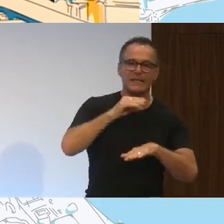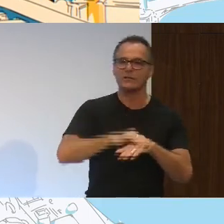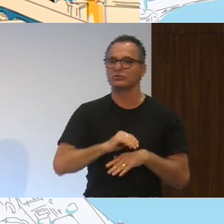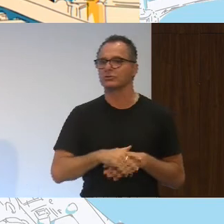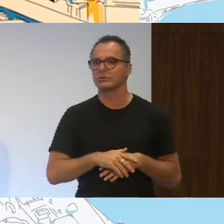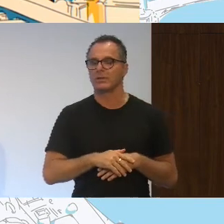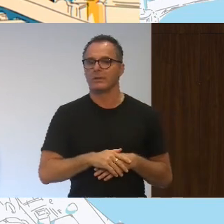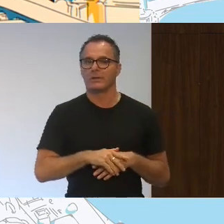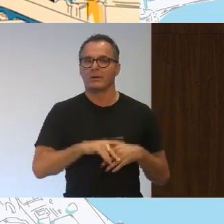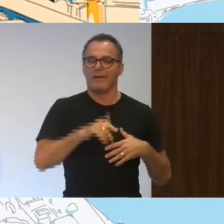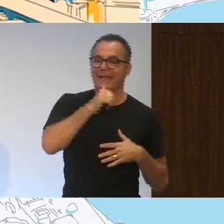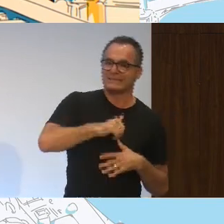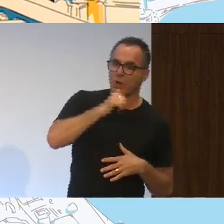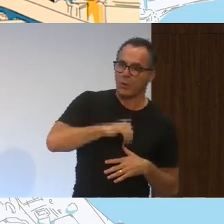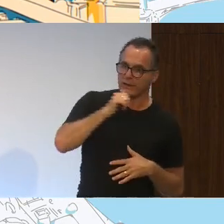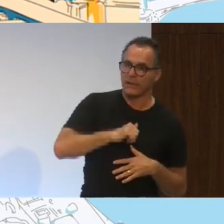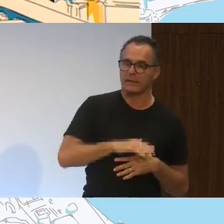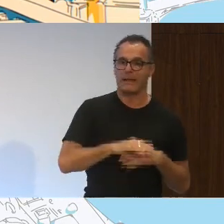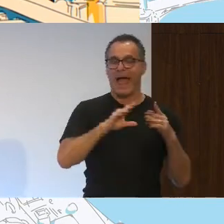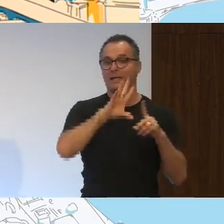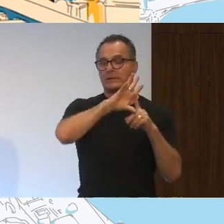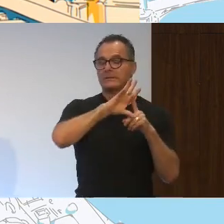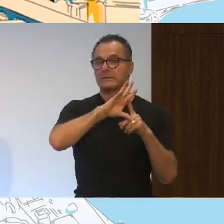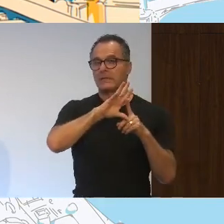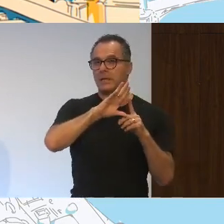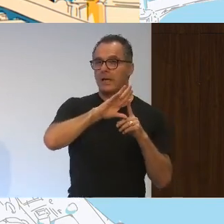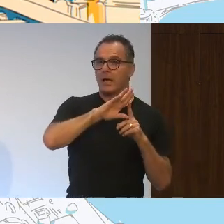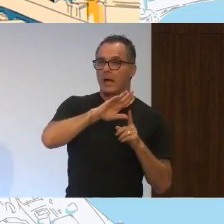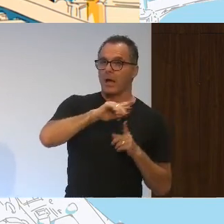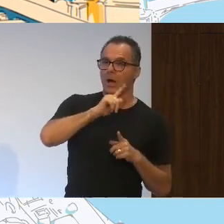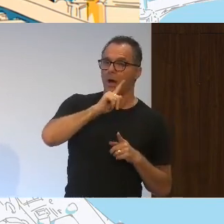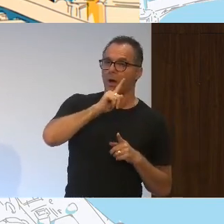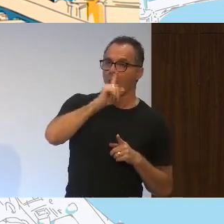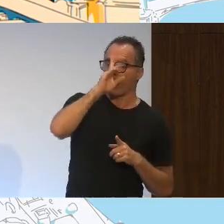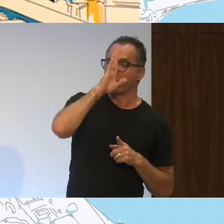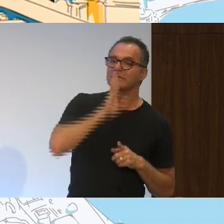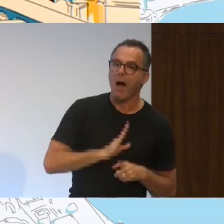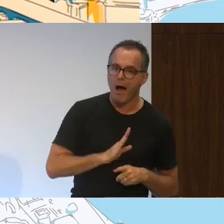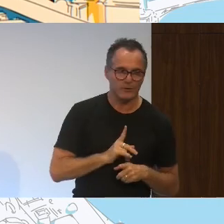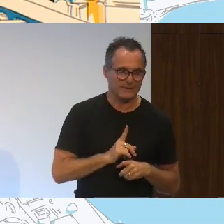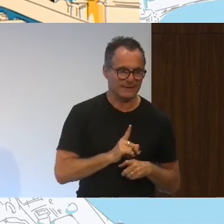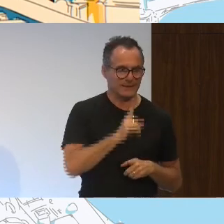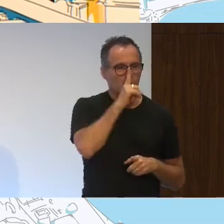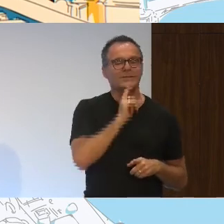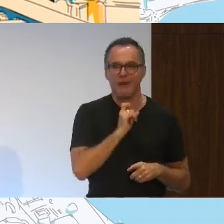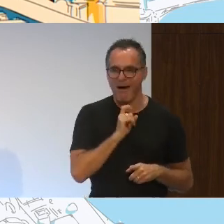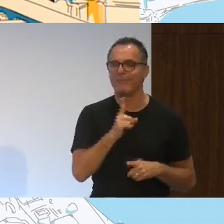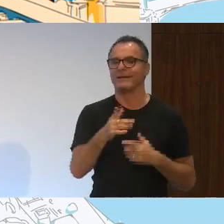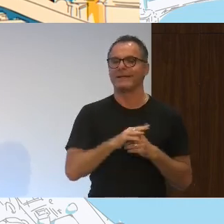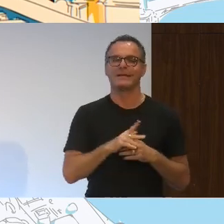and Qatari National Research Council Evaluation Systems. And so all of a sudden they think, Oh God, we have to have someone who knows